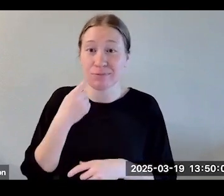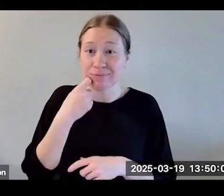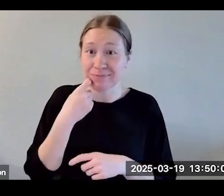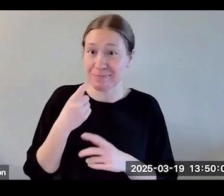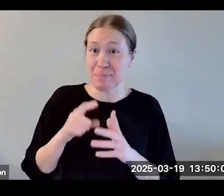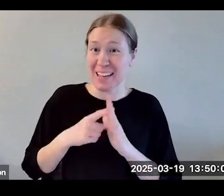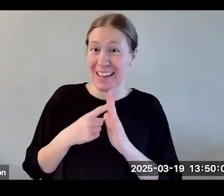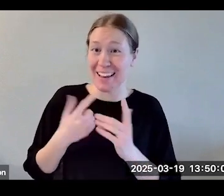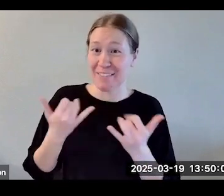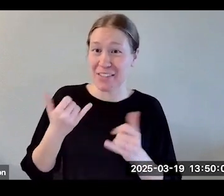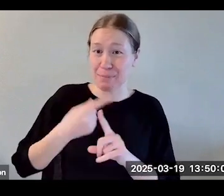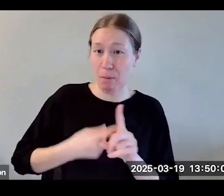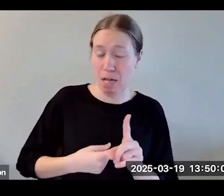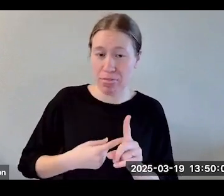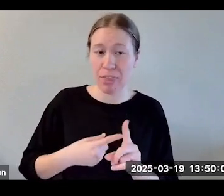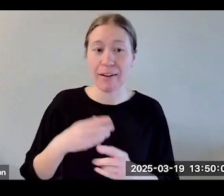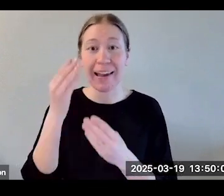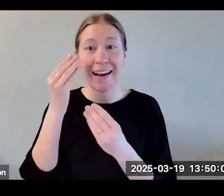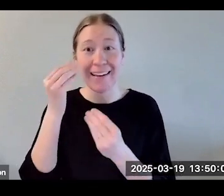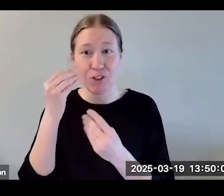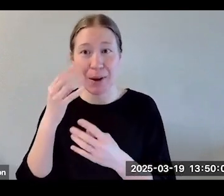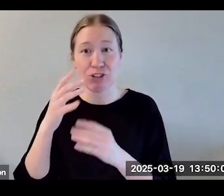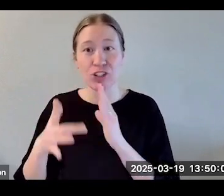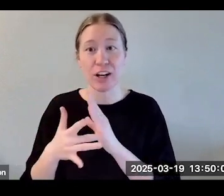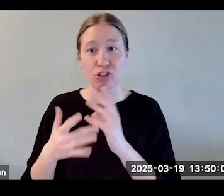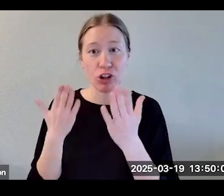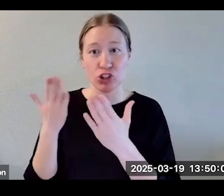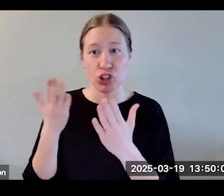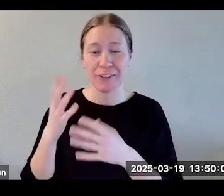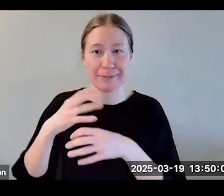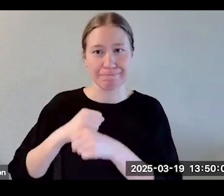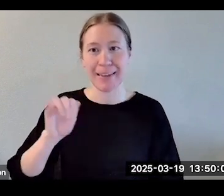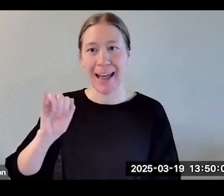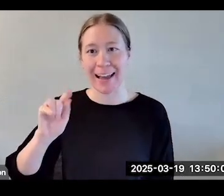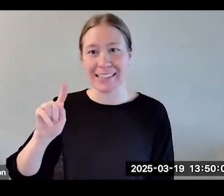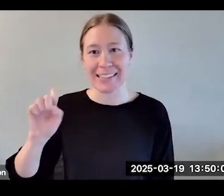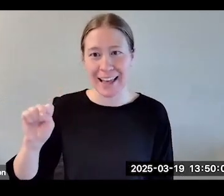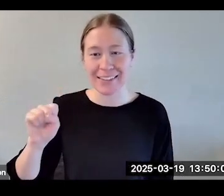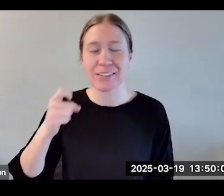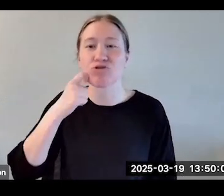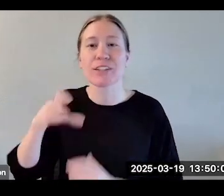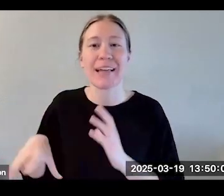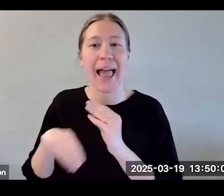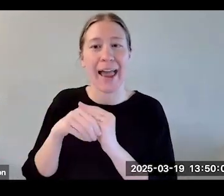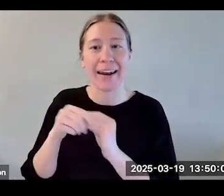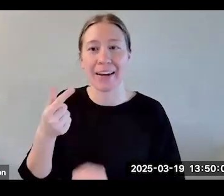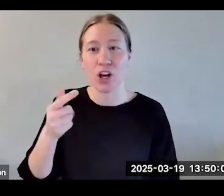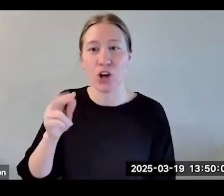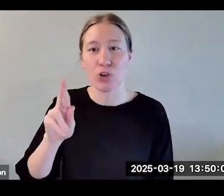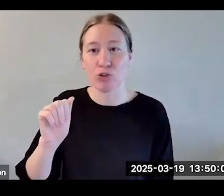Information Technology Services here at the University of Michigan added the GrackleDocs product